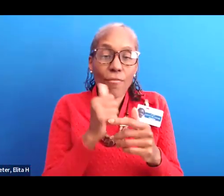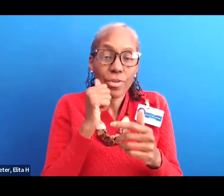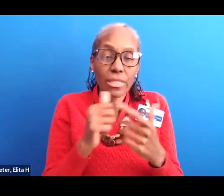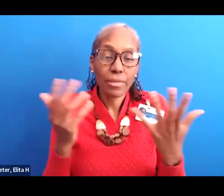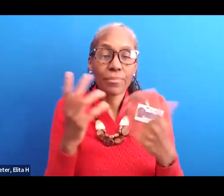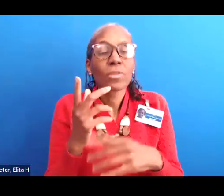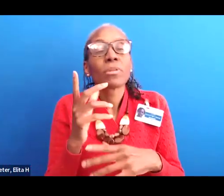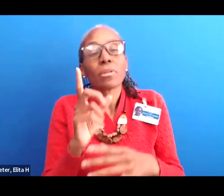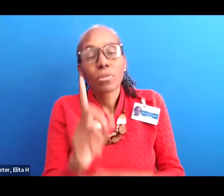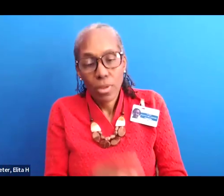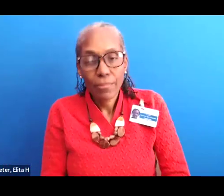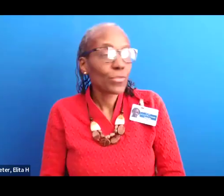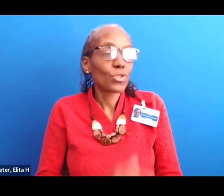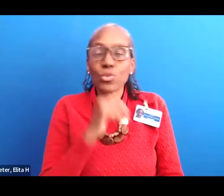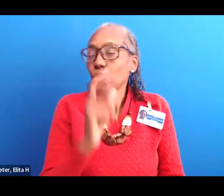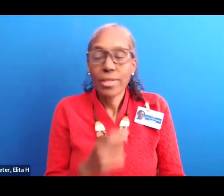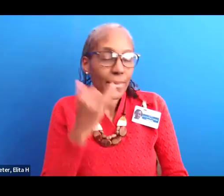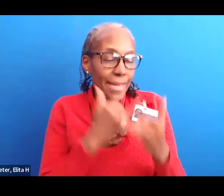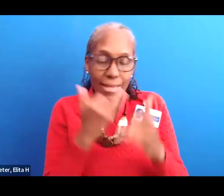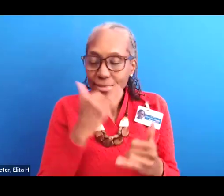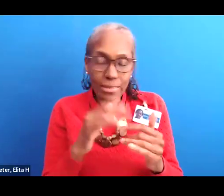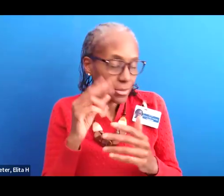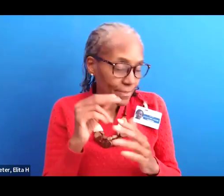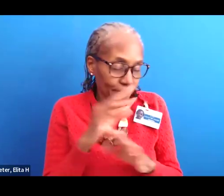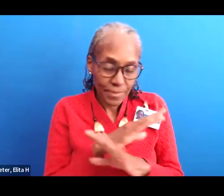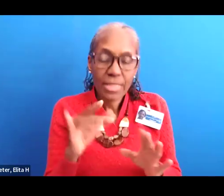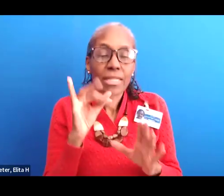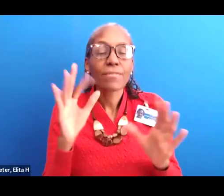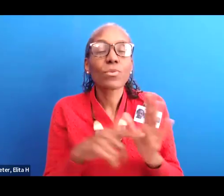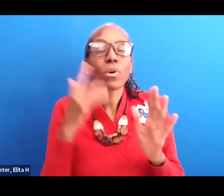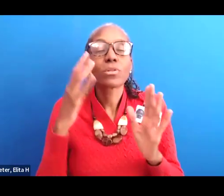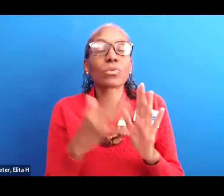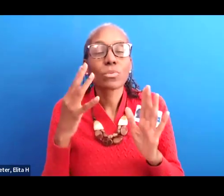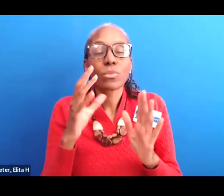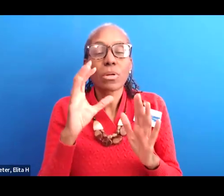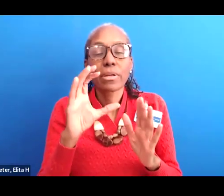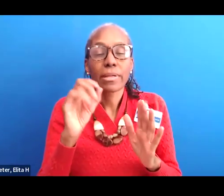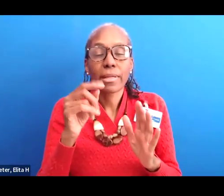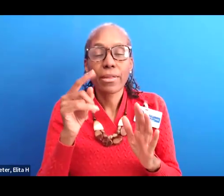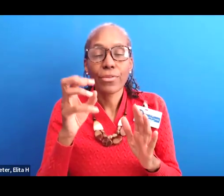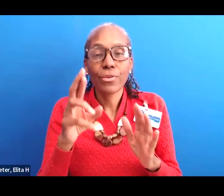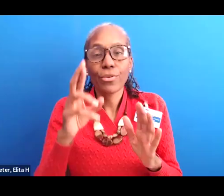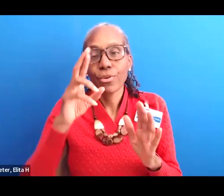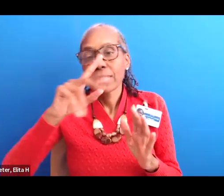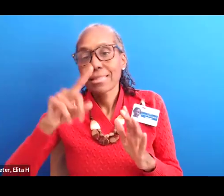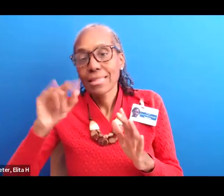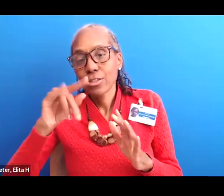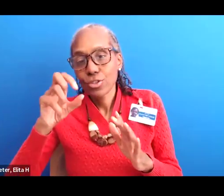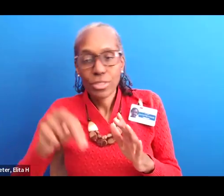You shouldn't be having accidents. We know that. And if you're doing intermittent catheterization, you shouldn't have to have those.